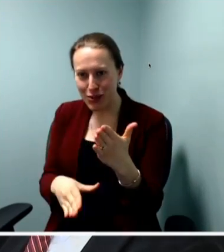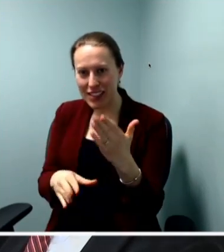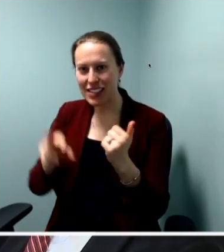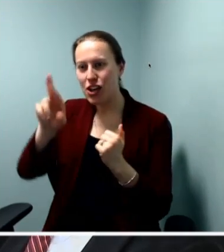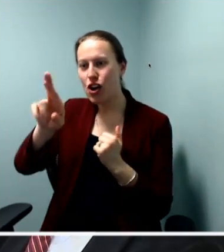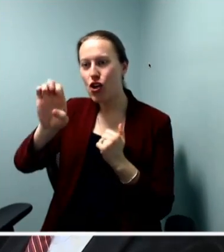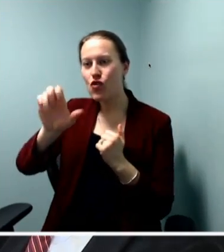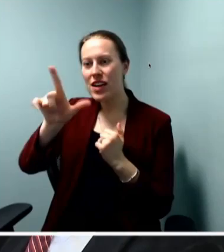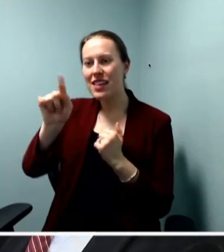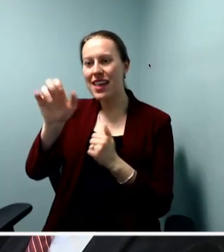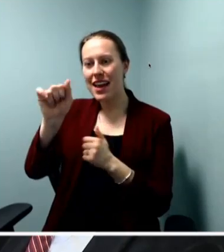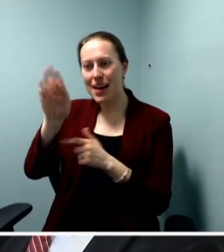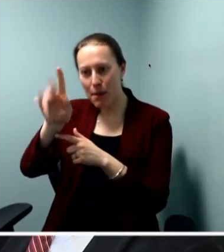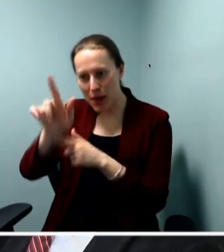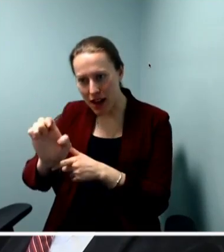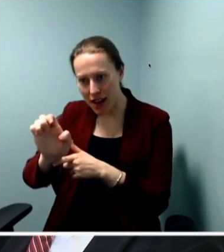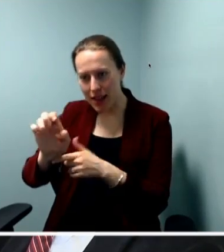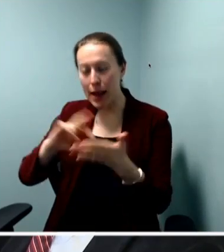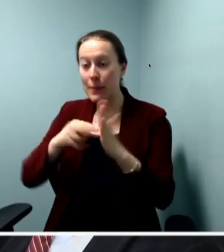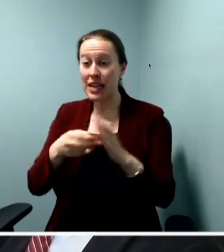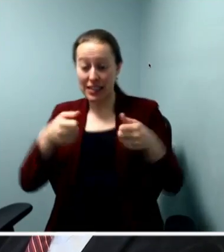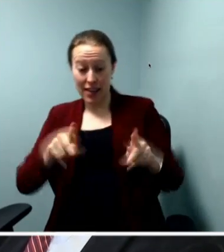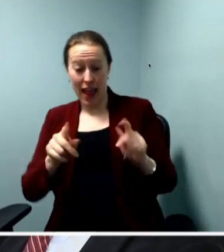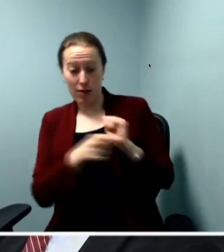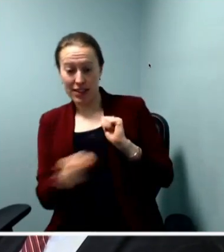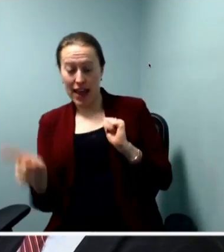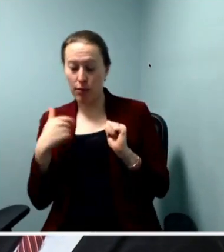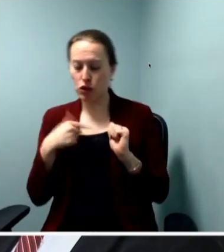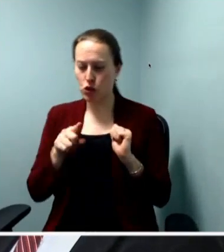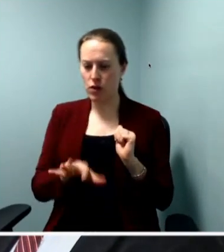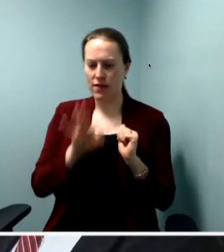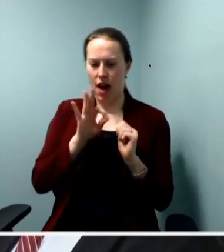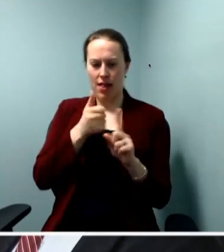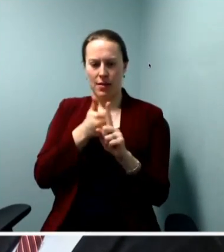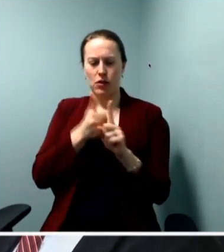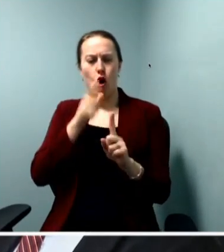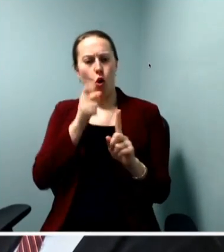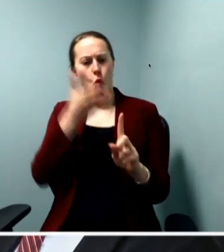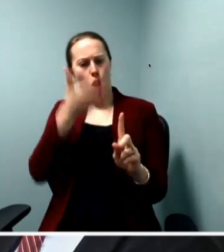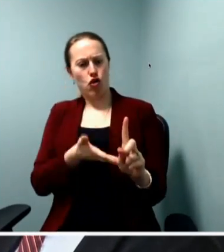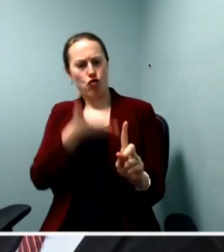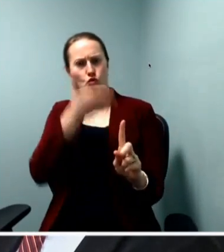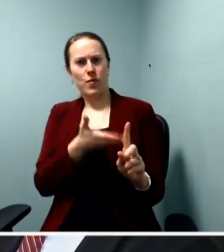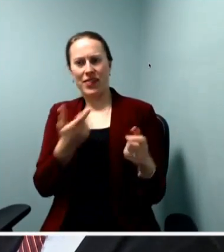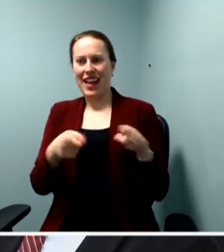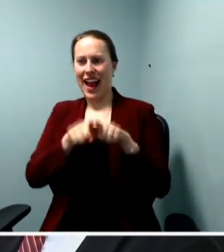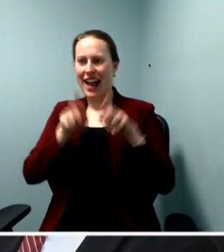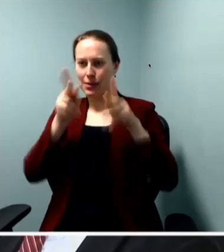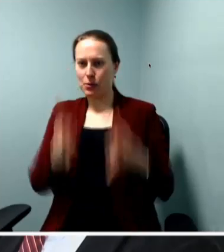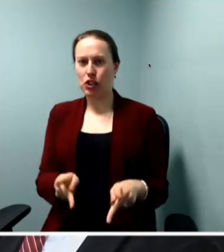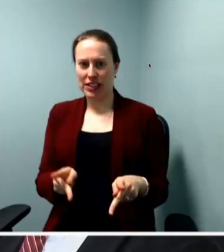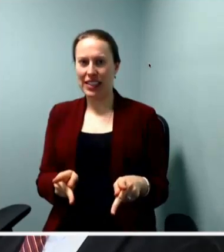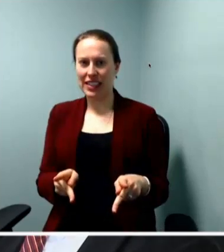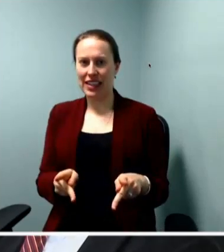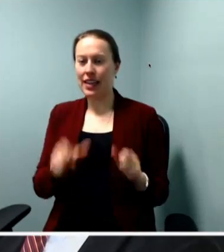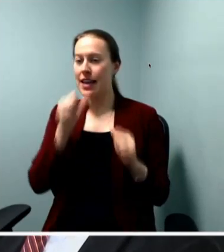To allow them to find them first. It's about who are you as a person, not teach the stuff, not teach anything yet.